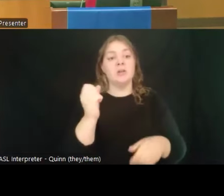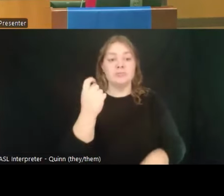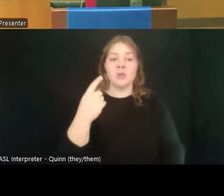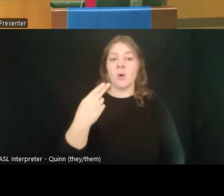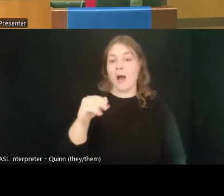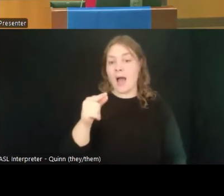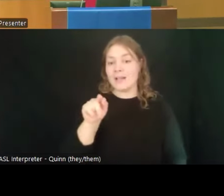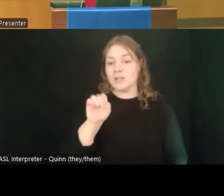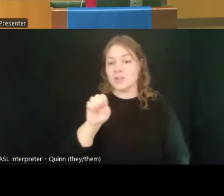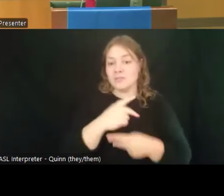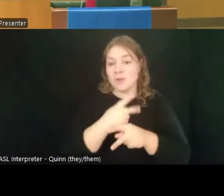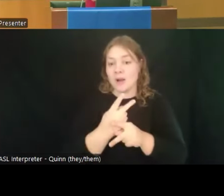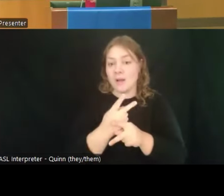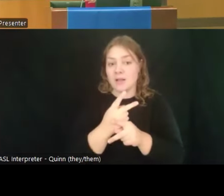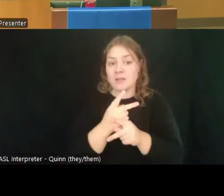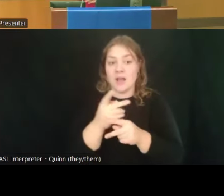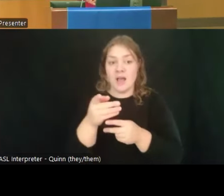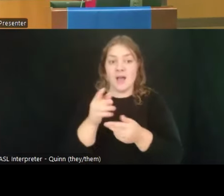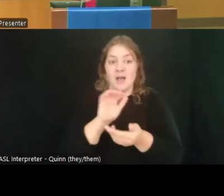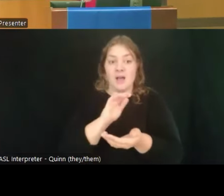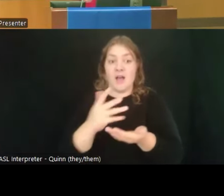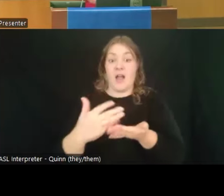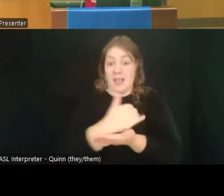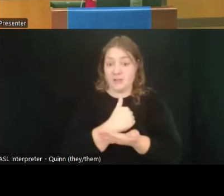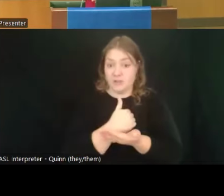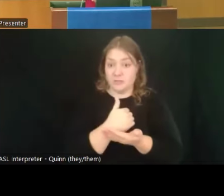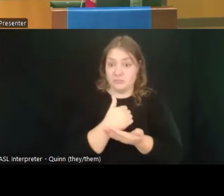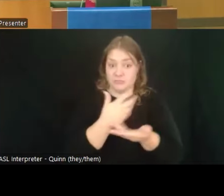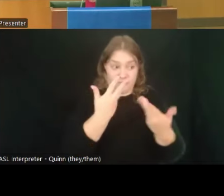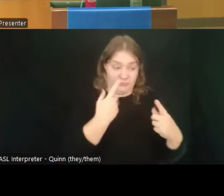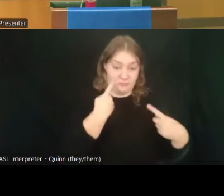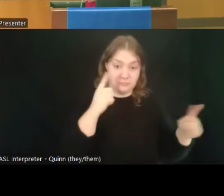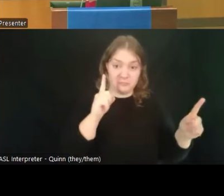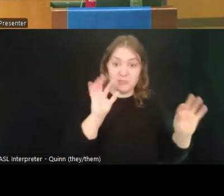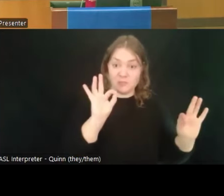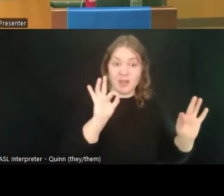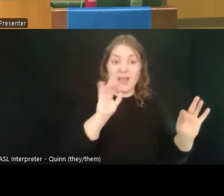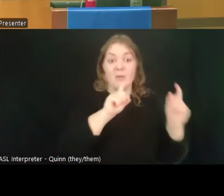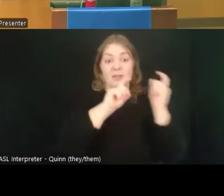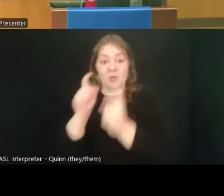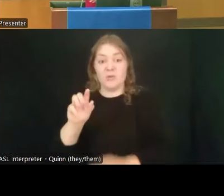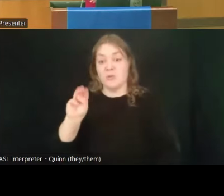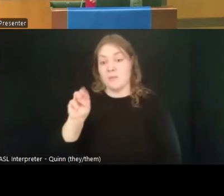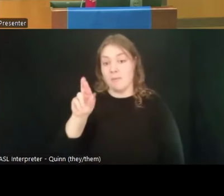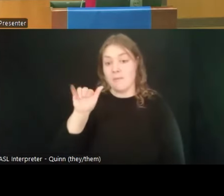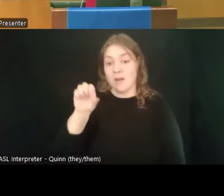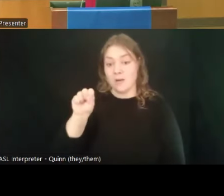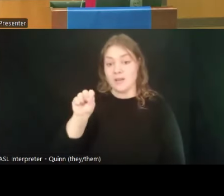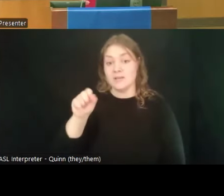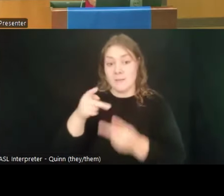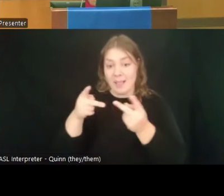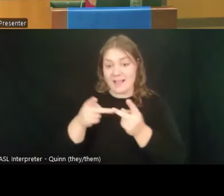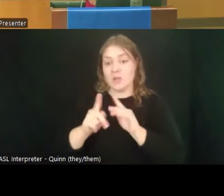we donated all our um supplies to the Mary Mary's Place refug Outreach um very appreciative of that